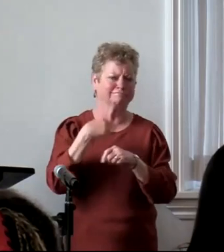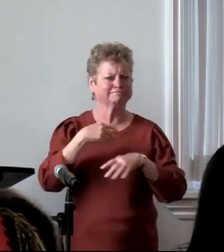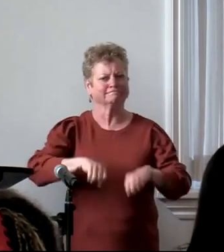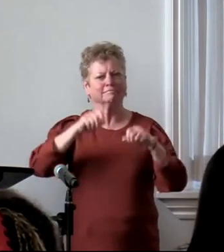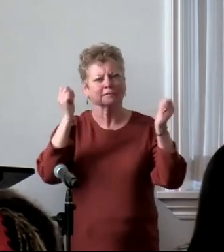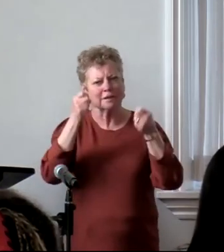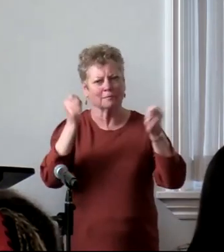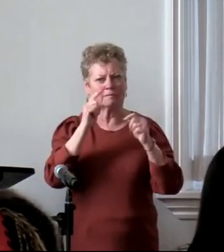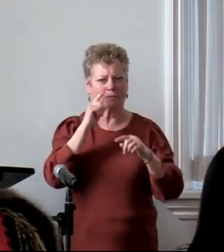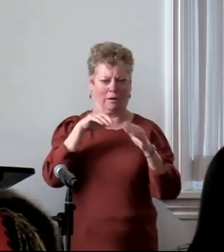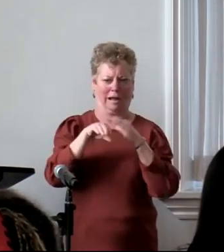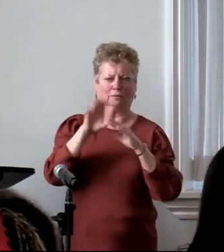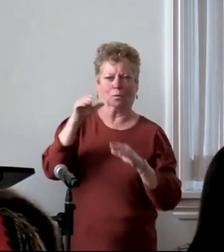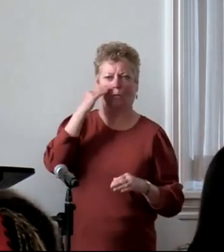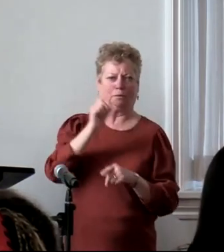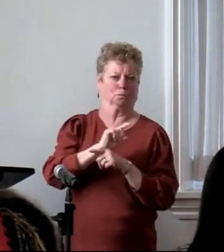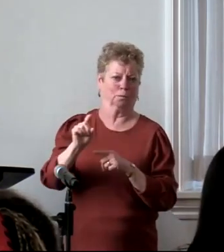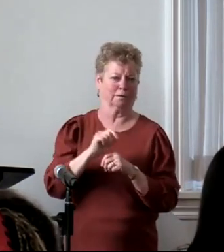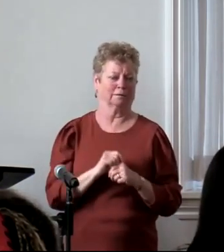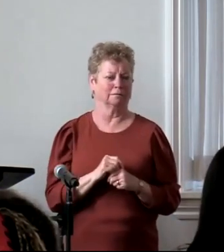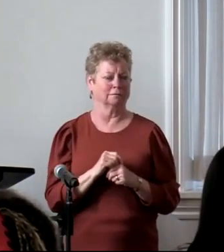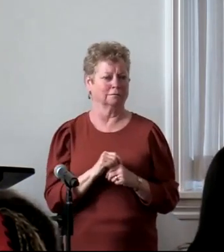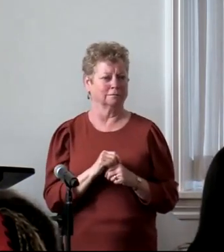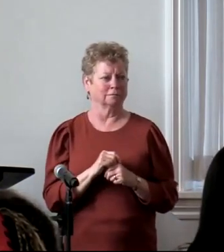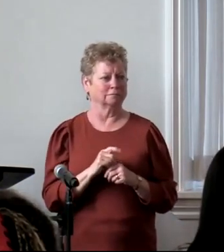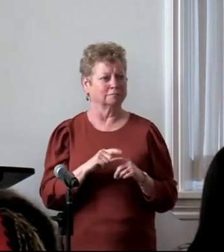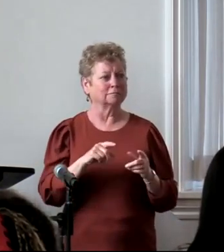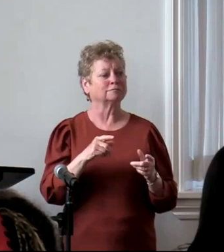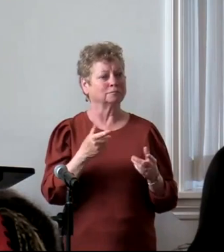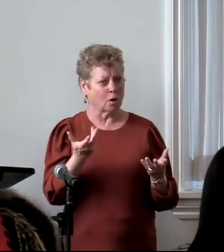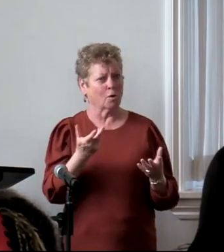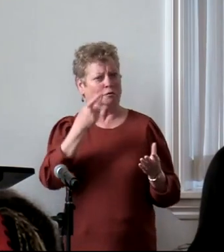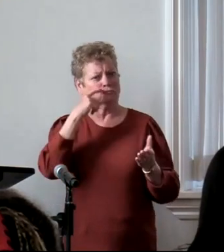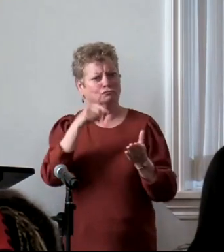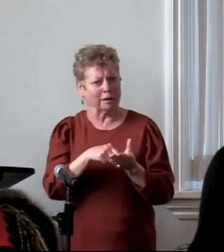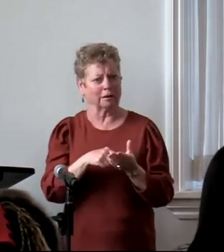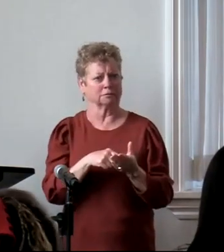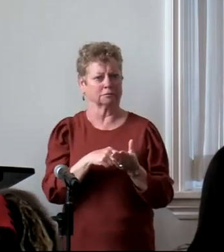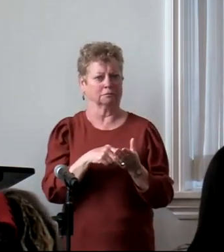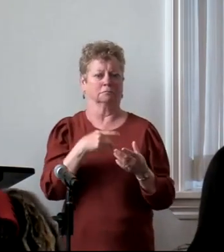This is a time where as other speakers have mentioned, we recognize the valuable contributions